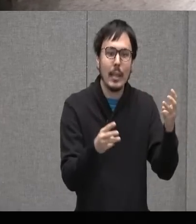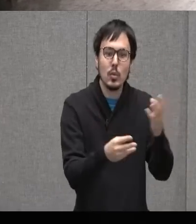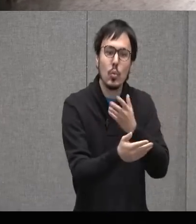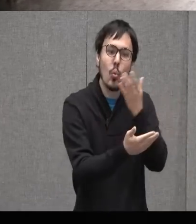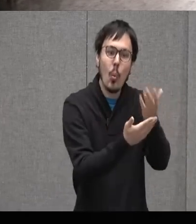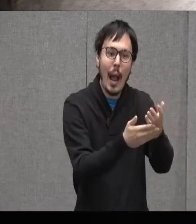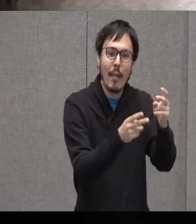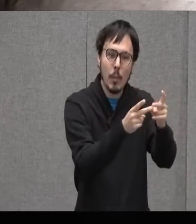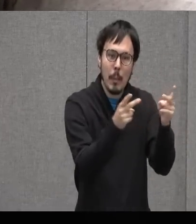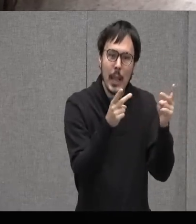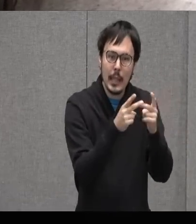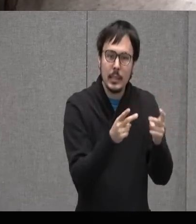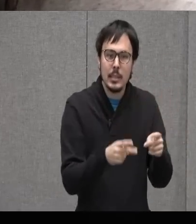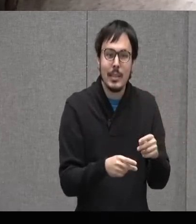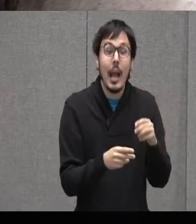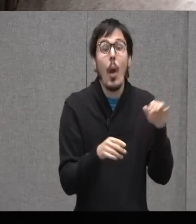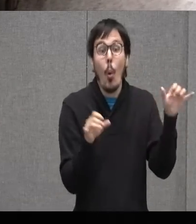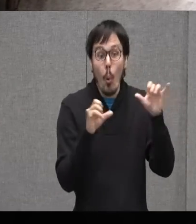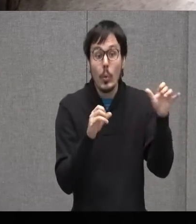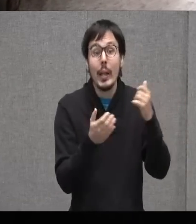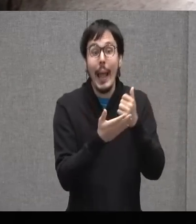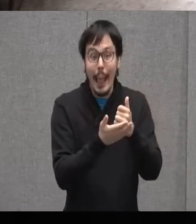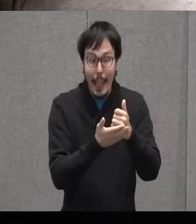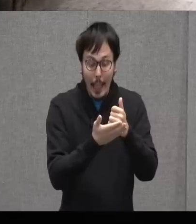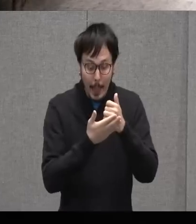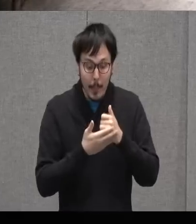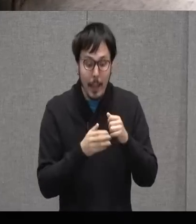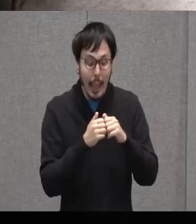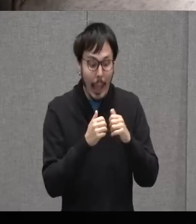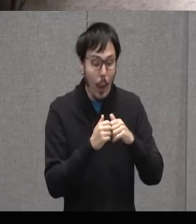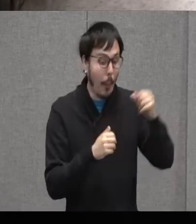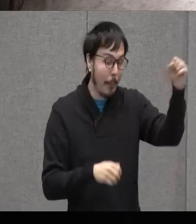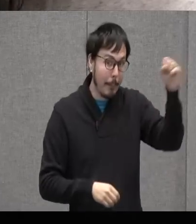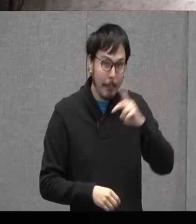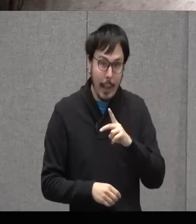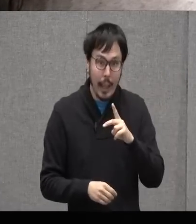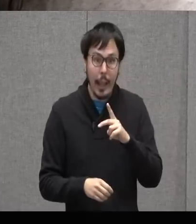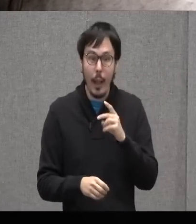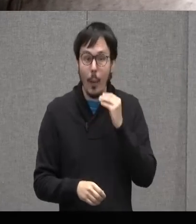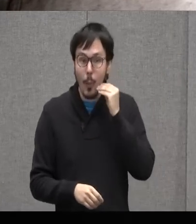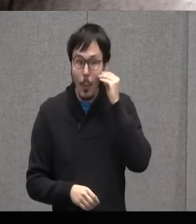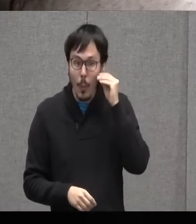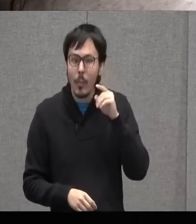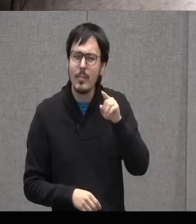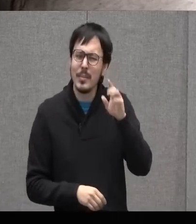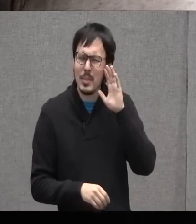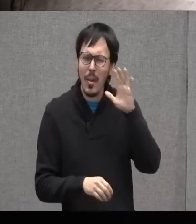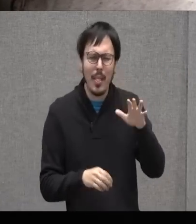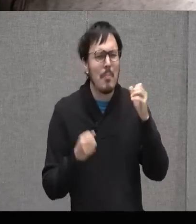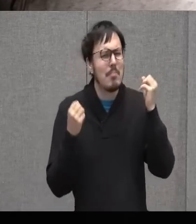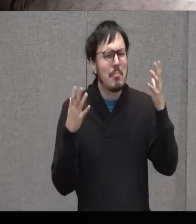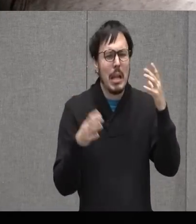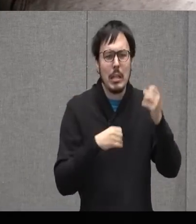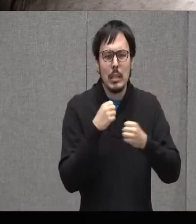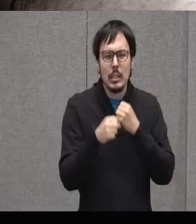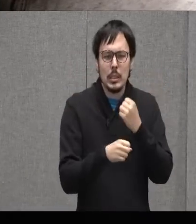and helping you find your way back. For centuries, sailors navigated using the stars,